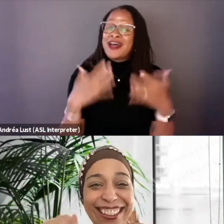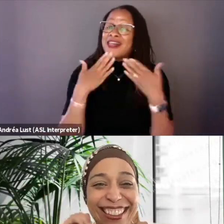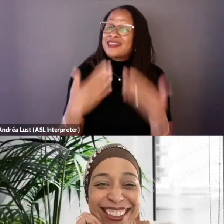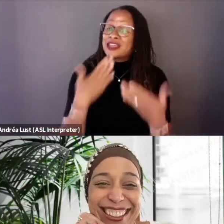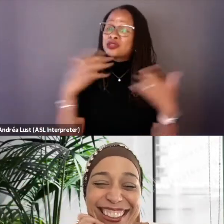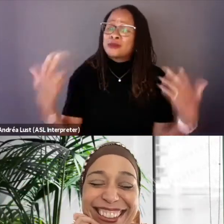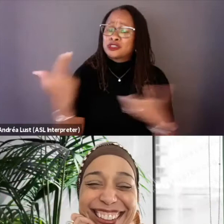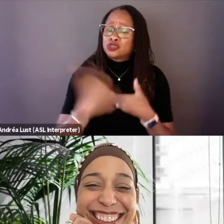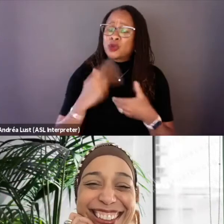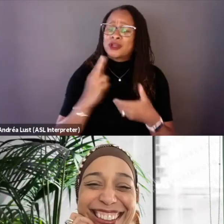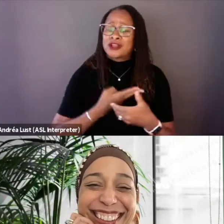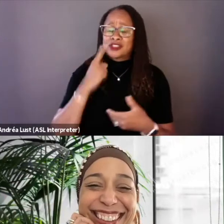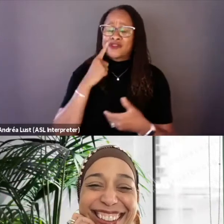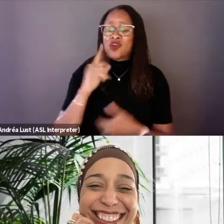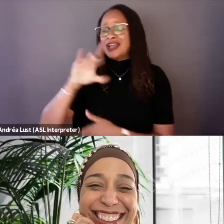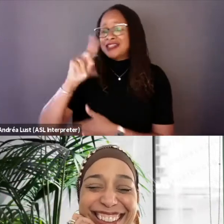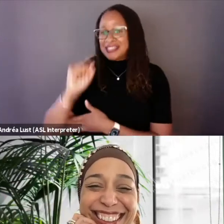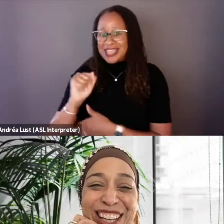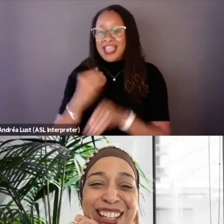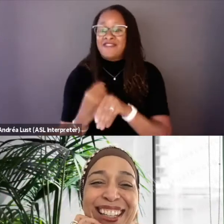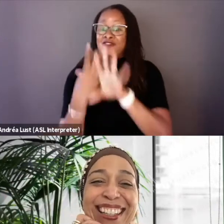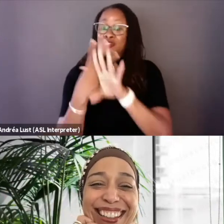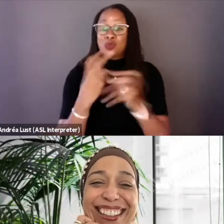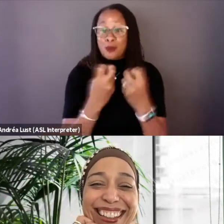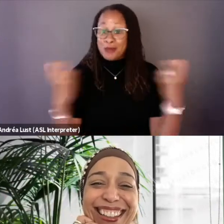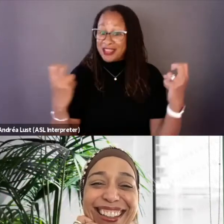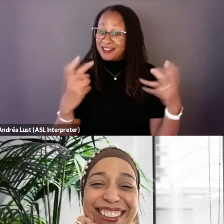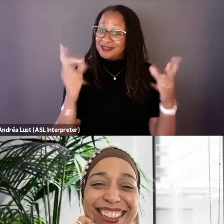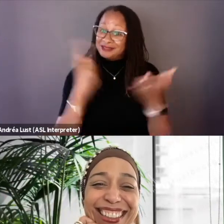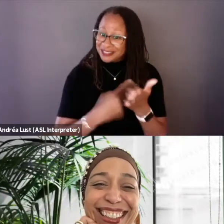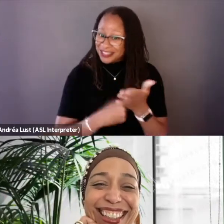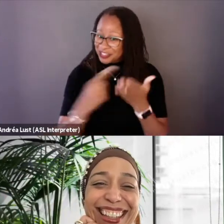Thank you.